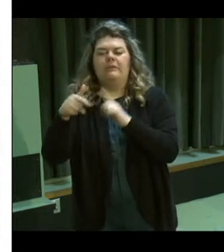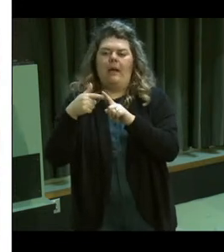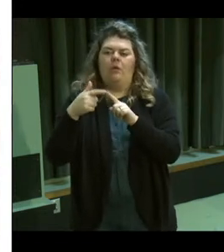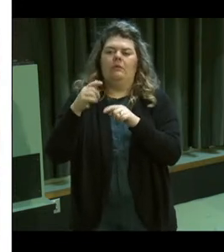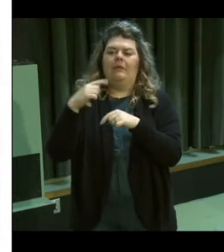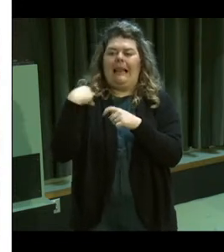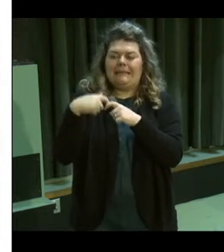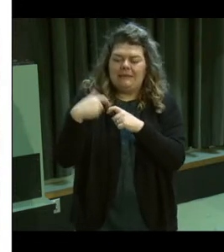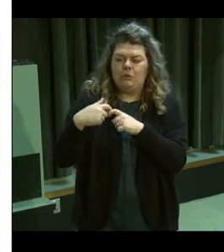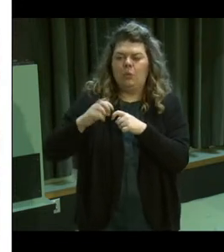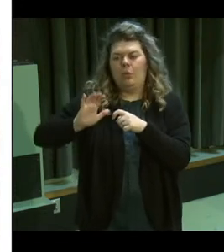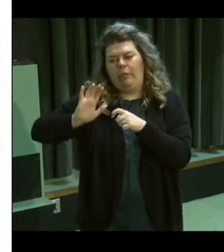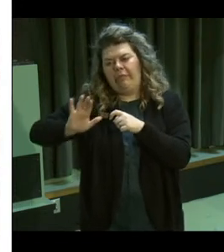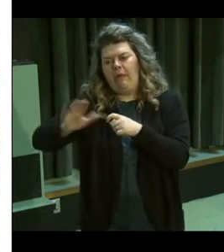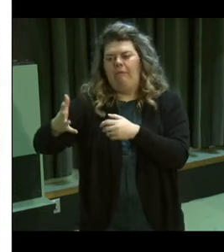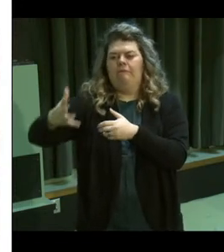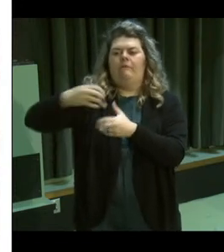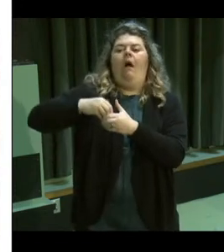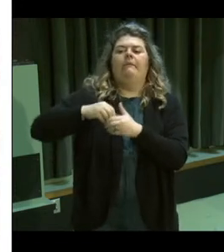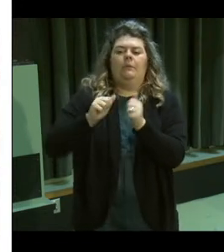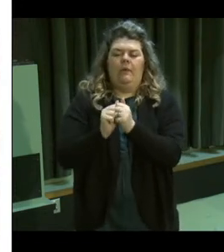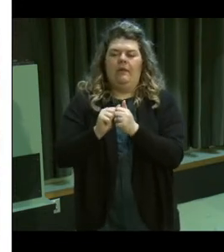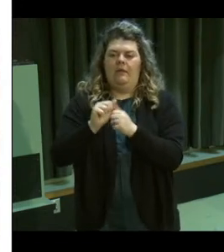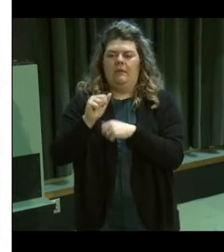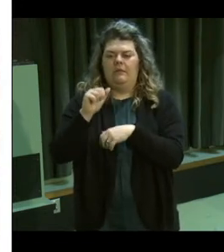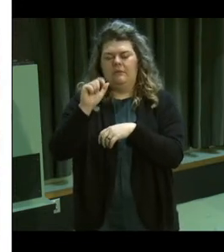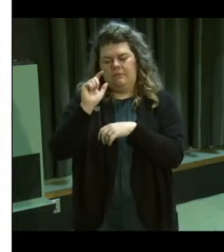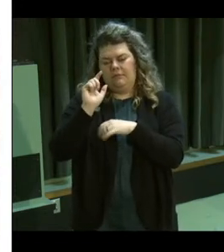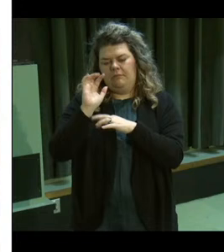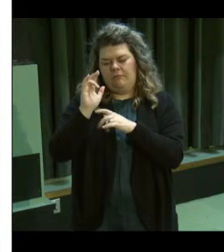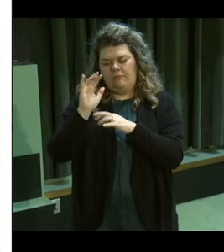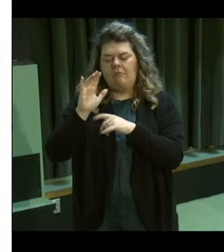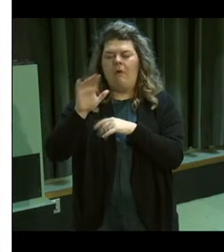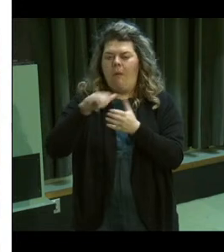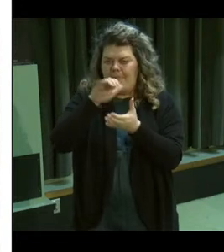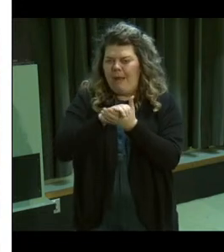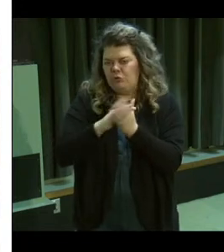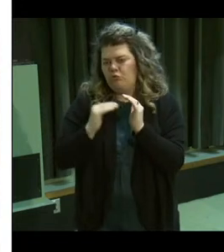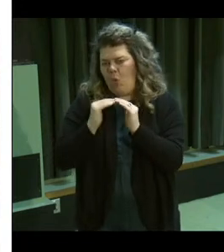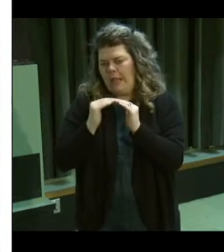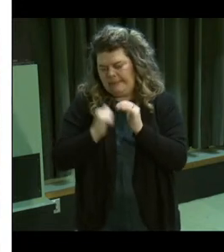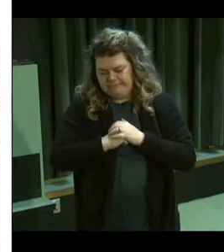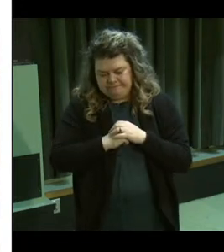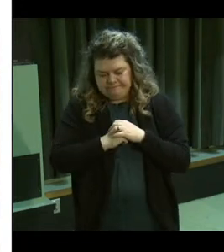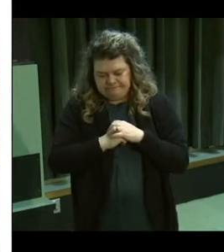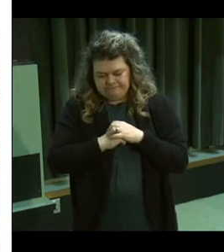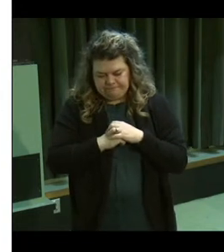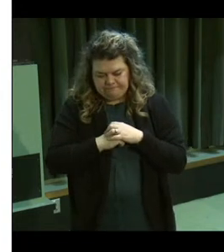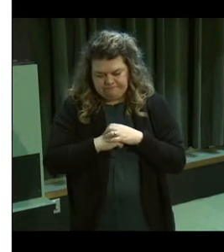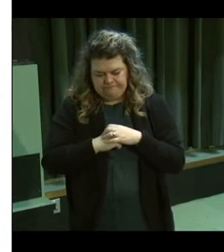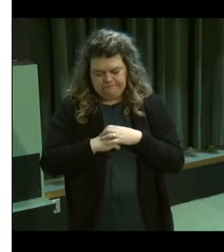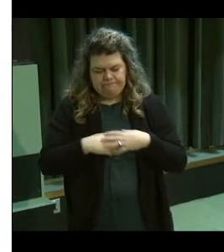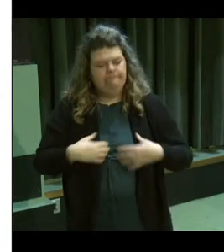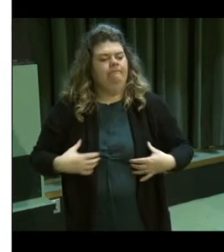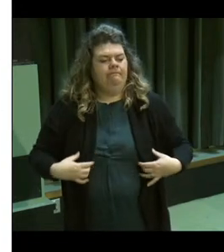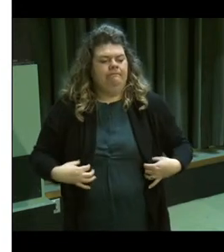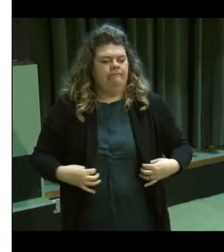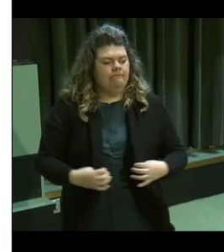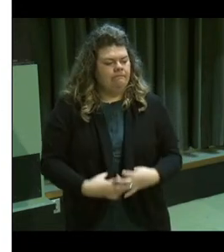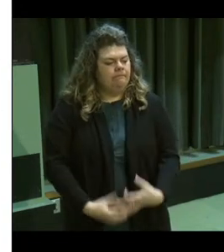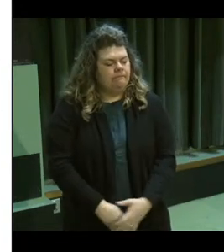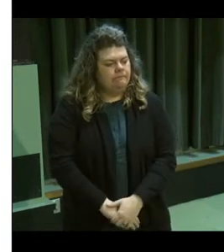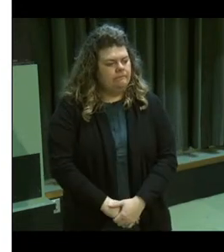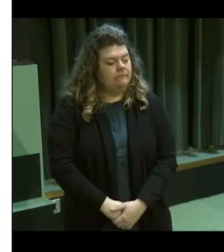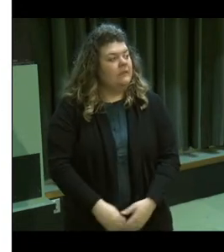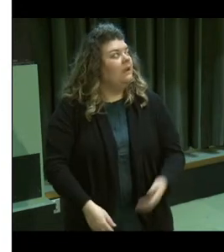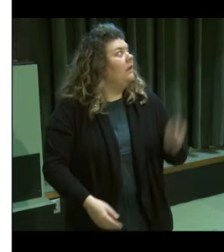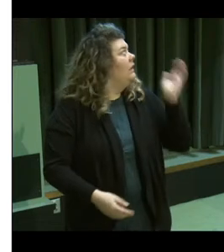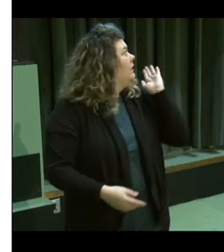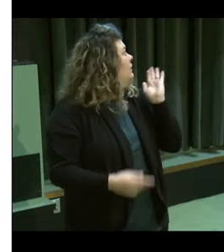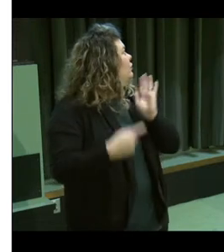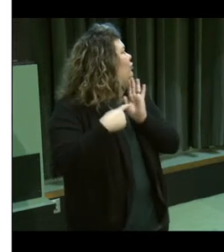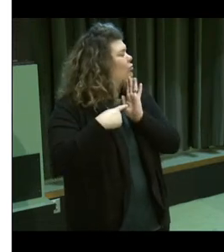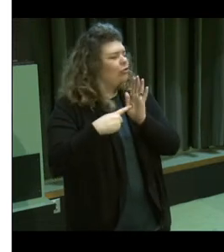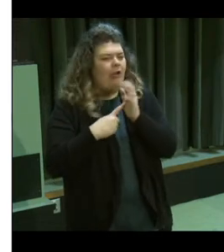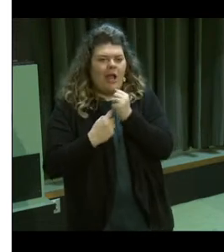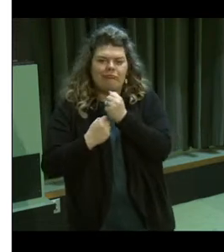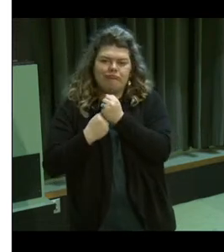involvement in, marriage